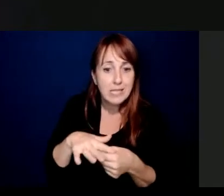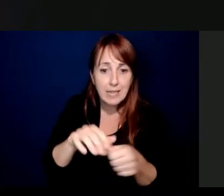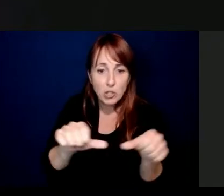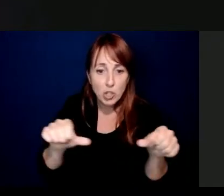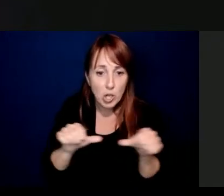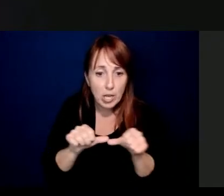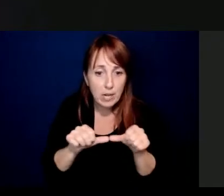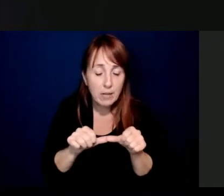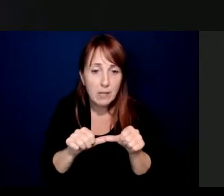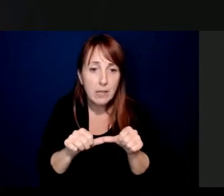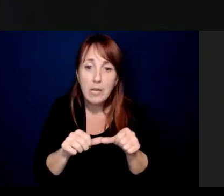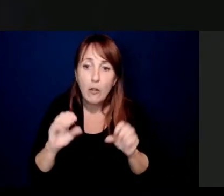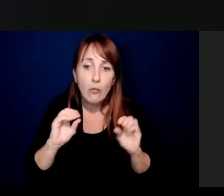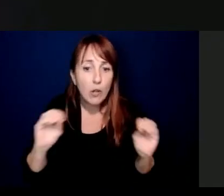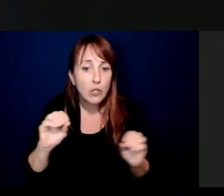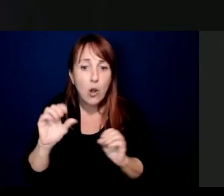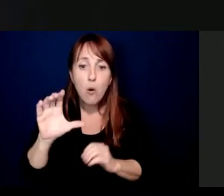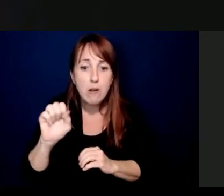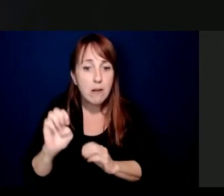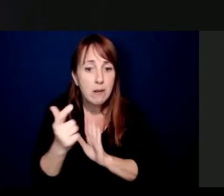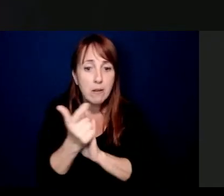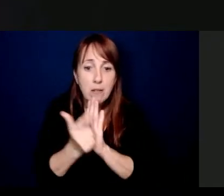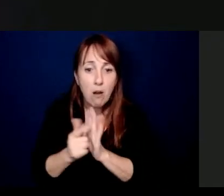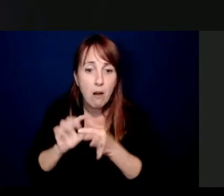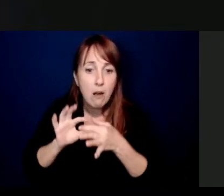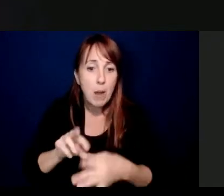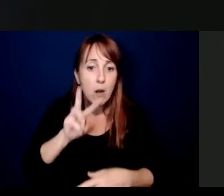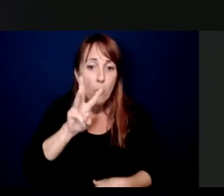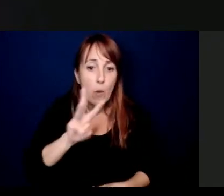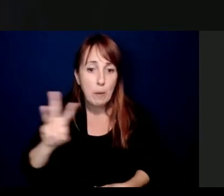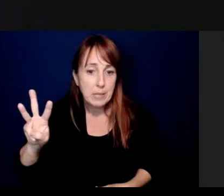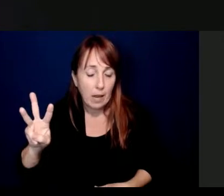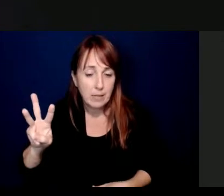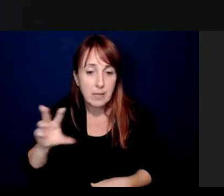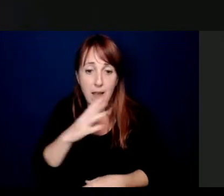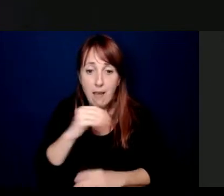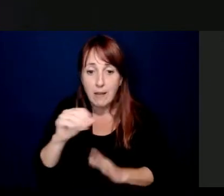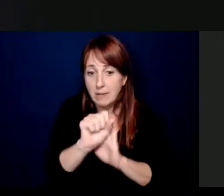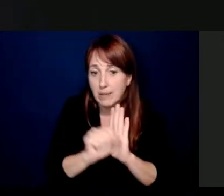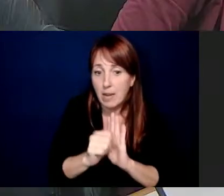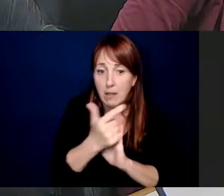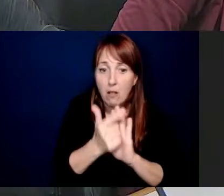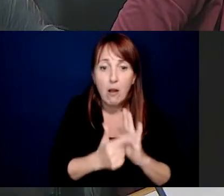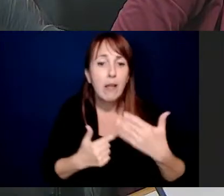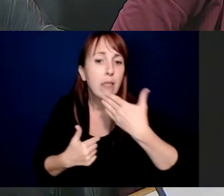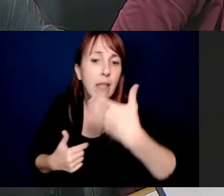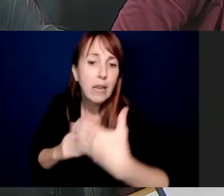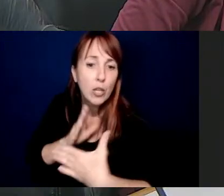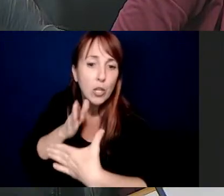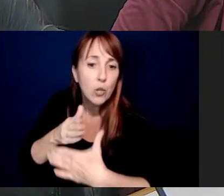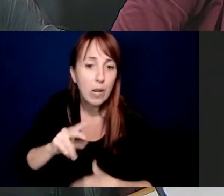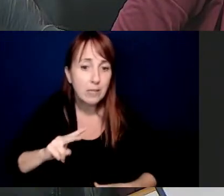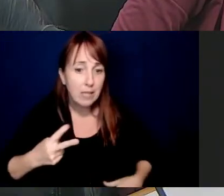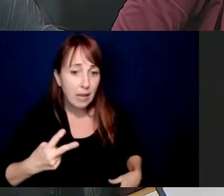because there's no case law regarding websites and state law. Thank you very much. Okay,